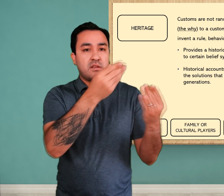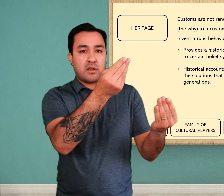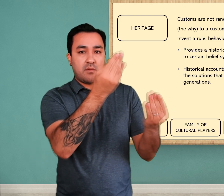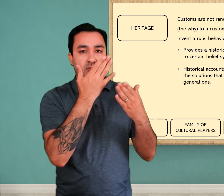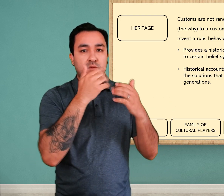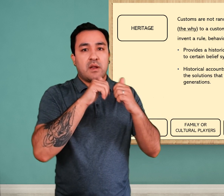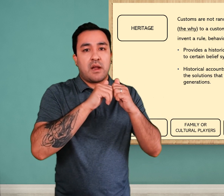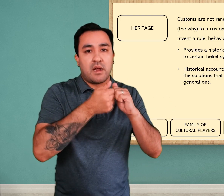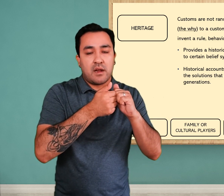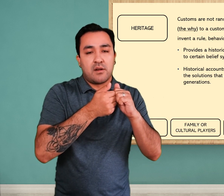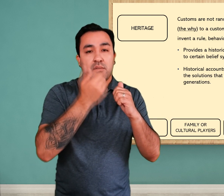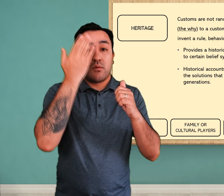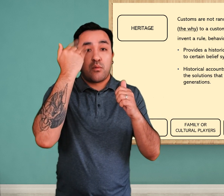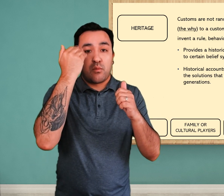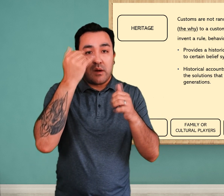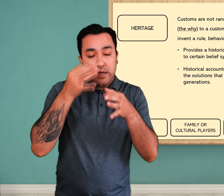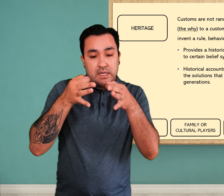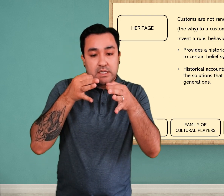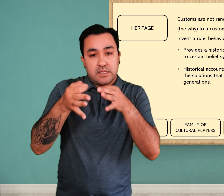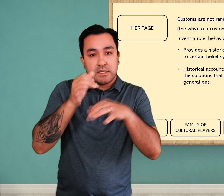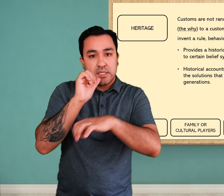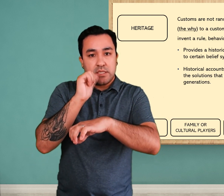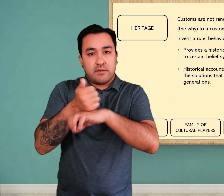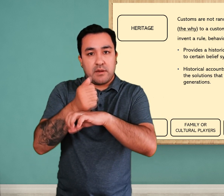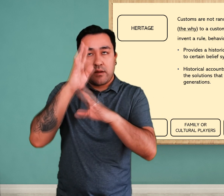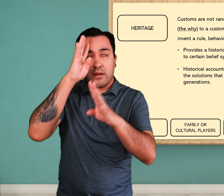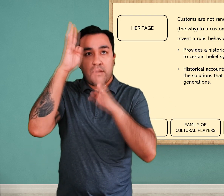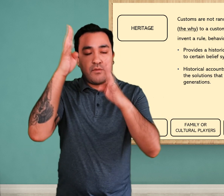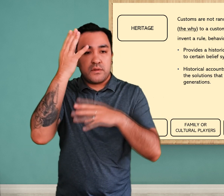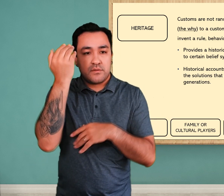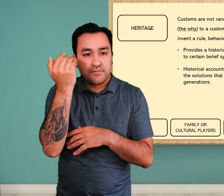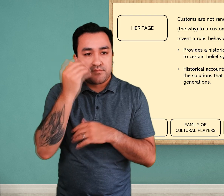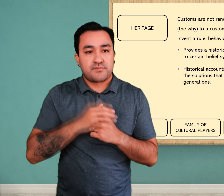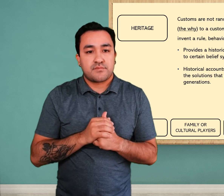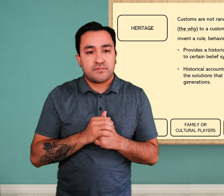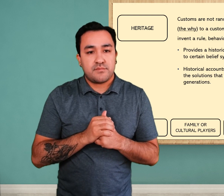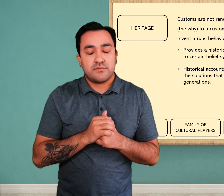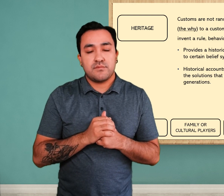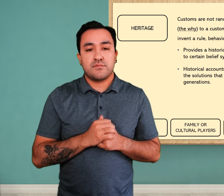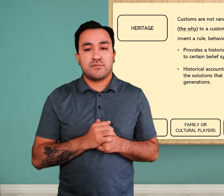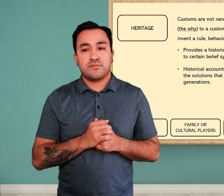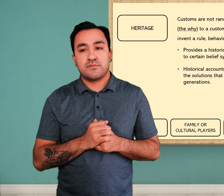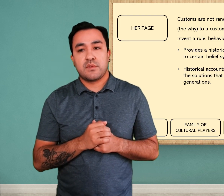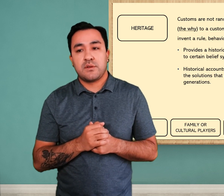Cultures are made by people and there are reasons for the many behaviors and beliefs existing today.